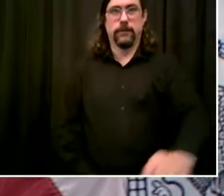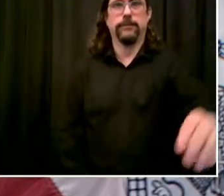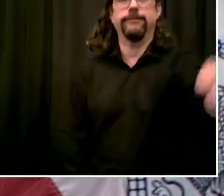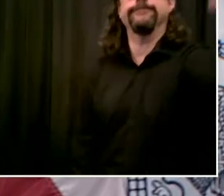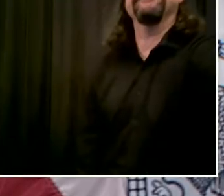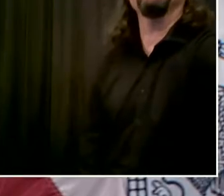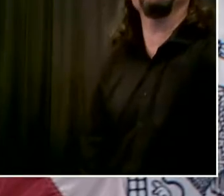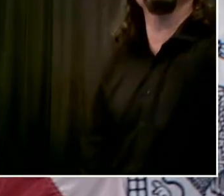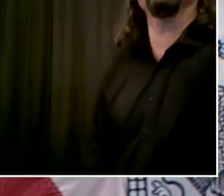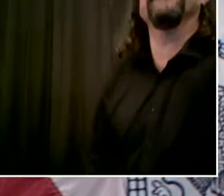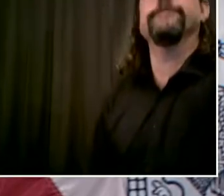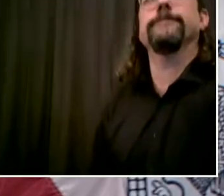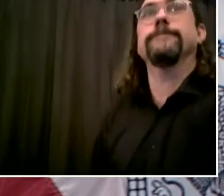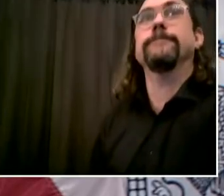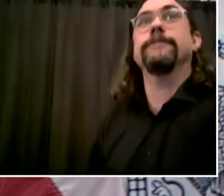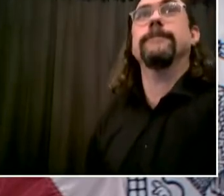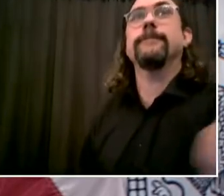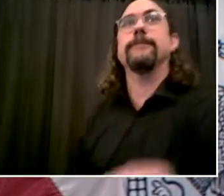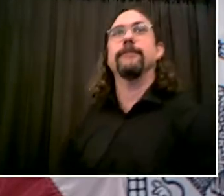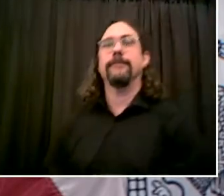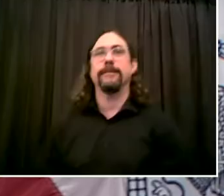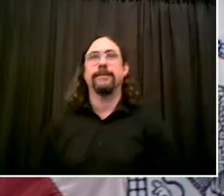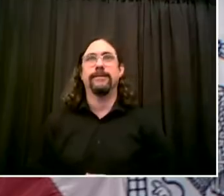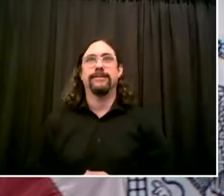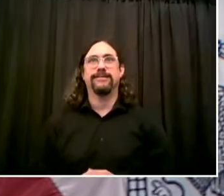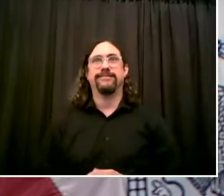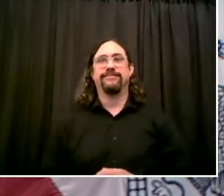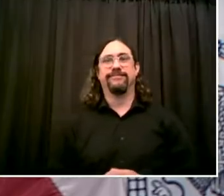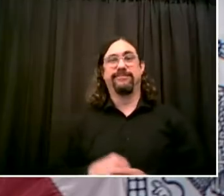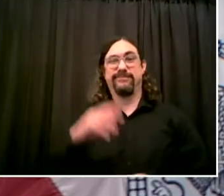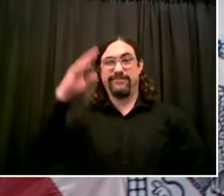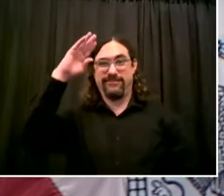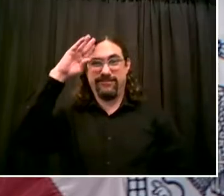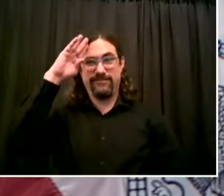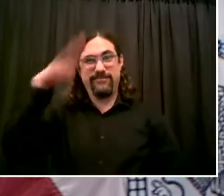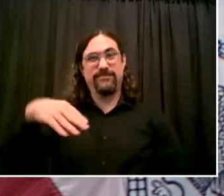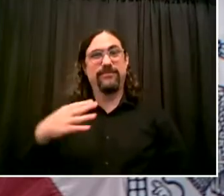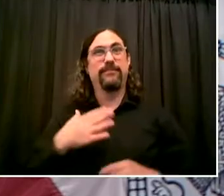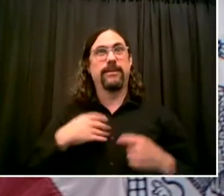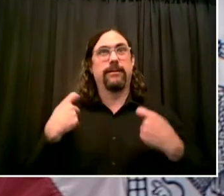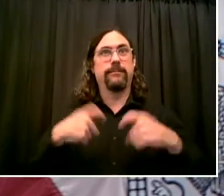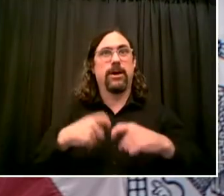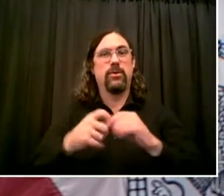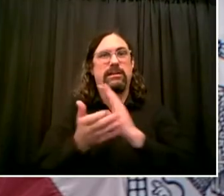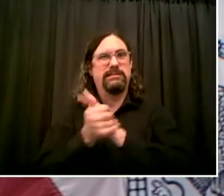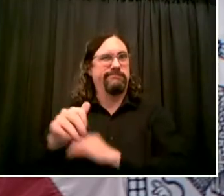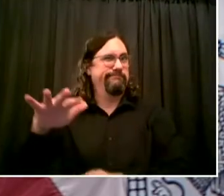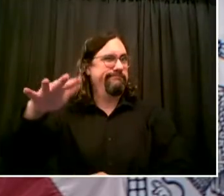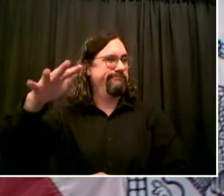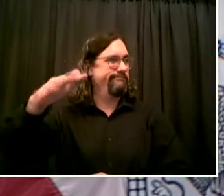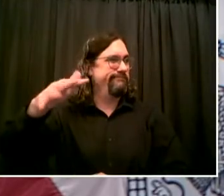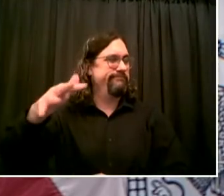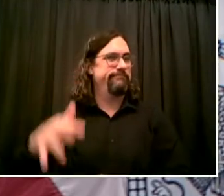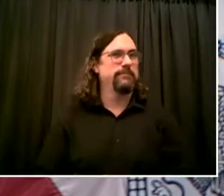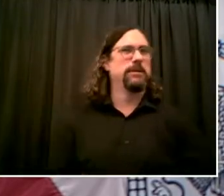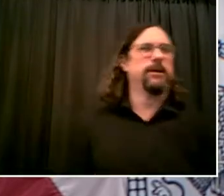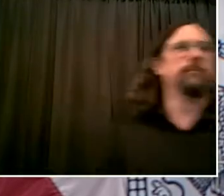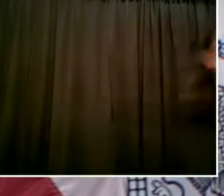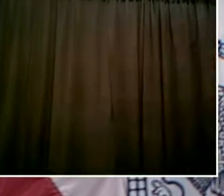YES COMMISSIONER BASEBALL SNDOUS THE SAME IN SPANISH .U YO CAN SAY THAT . EVERYBODY, WE